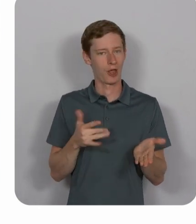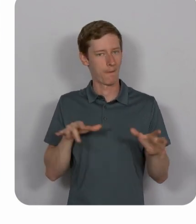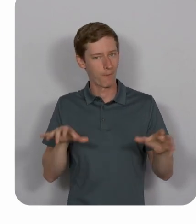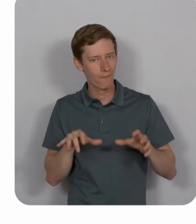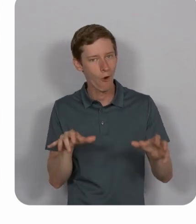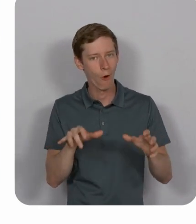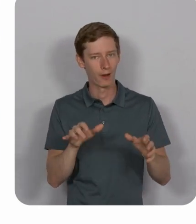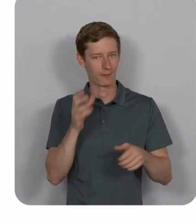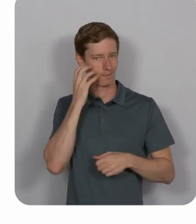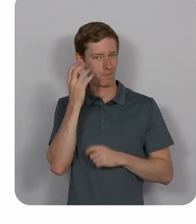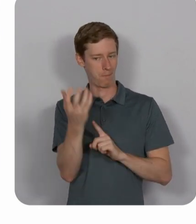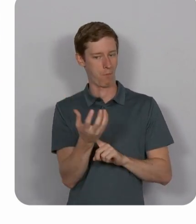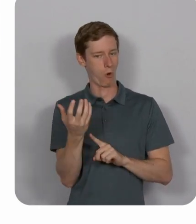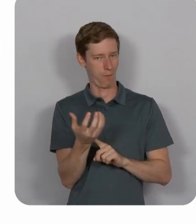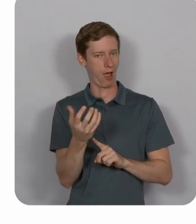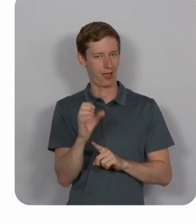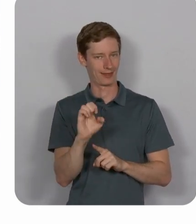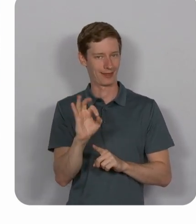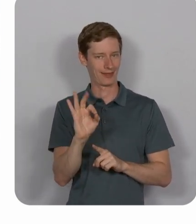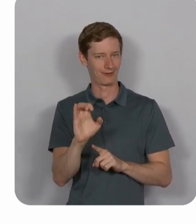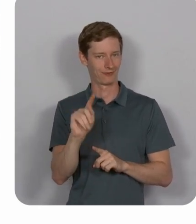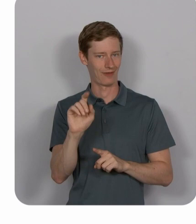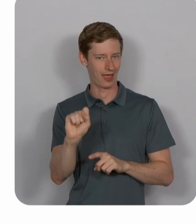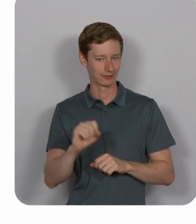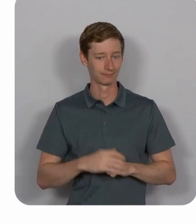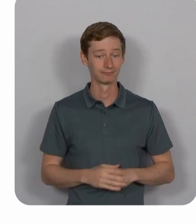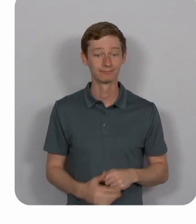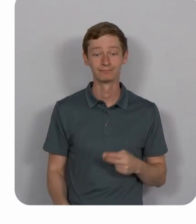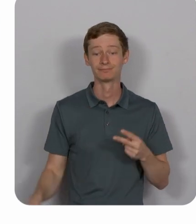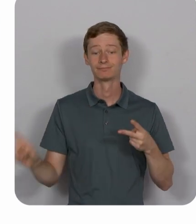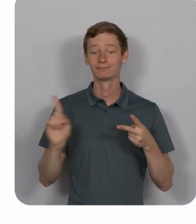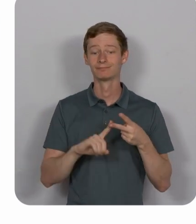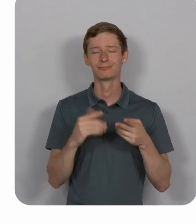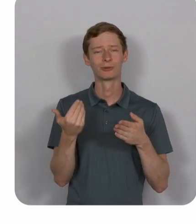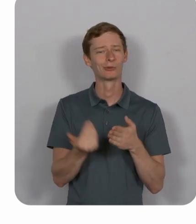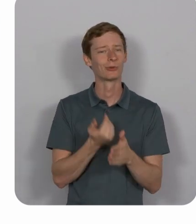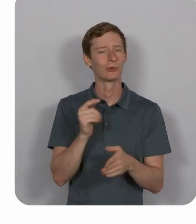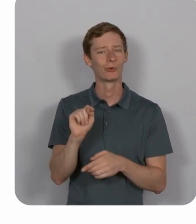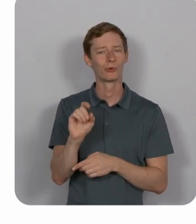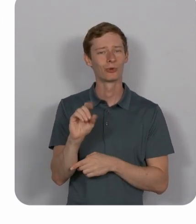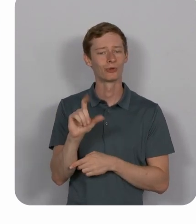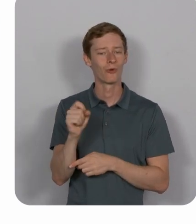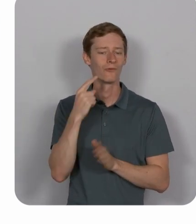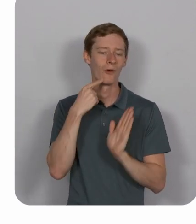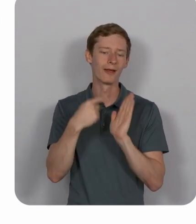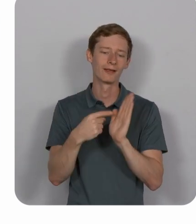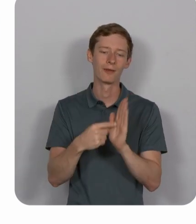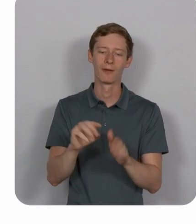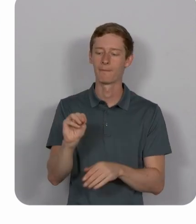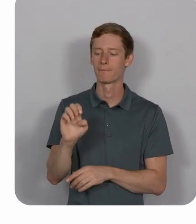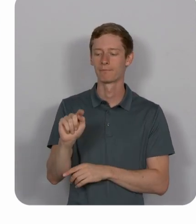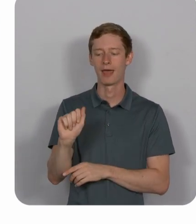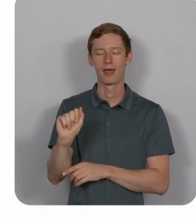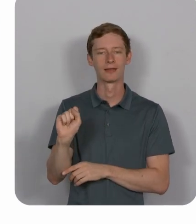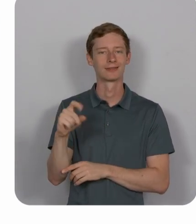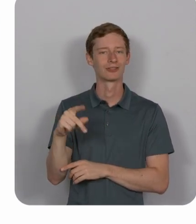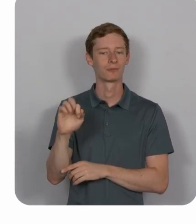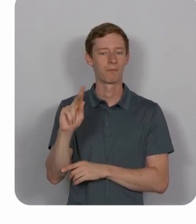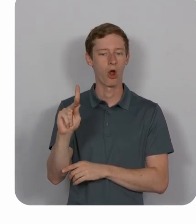And two, a set of new tools like the new Meta Spark CLI, the new Meta Spark extension